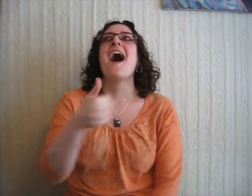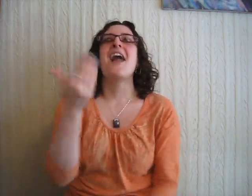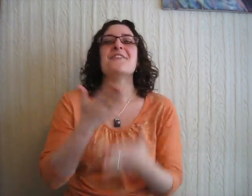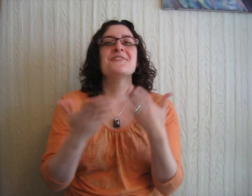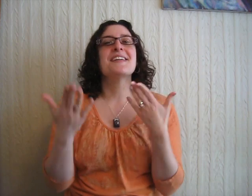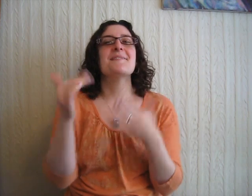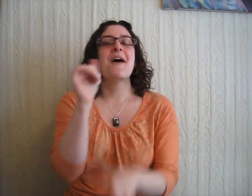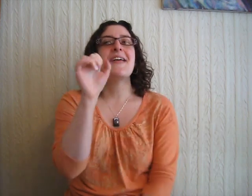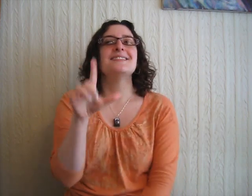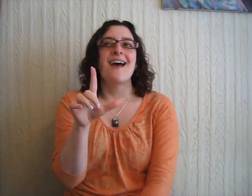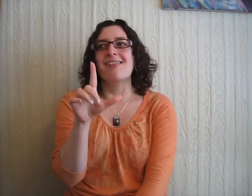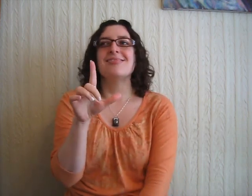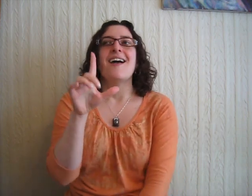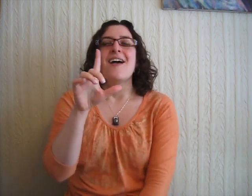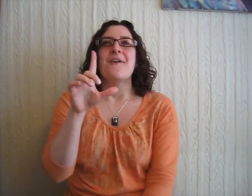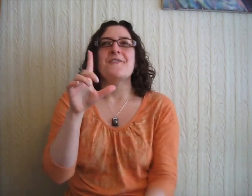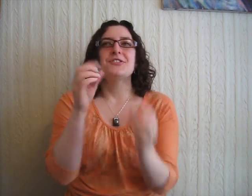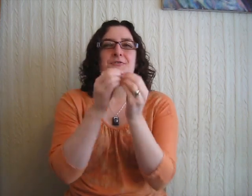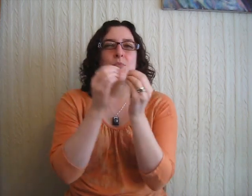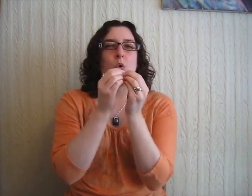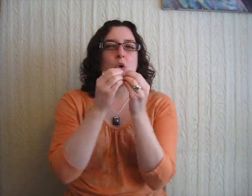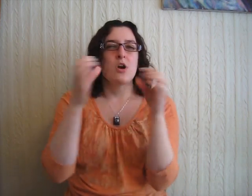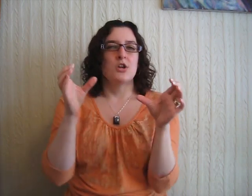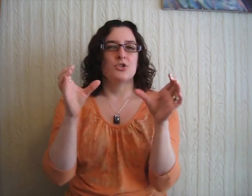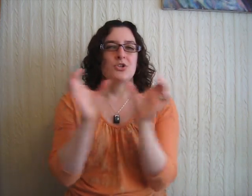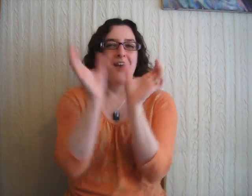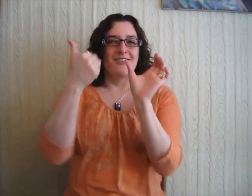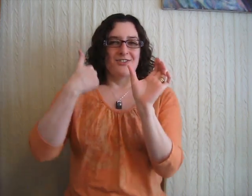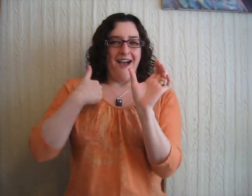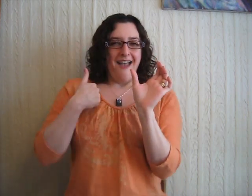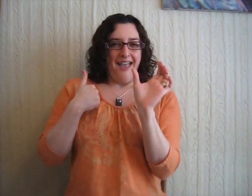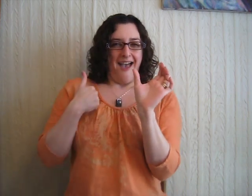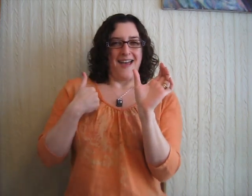Another thing about ASL, which is more a challenge I had